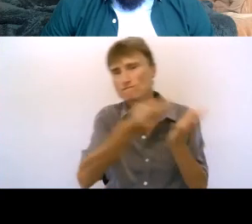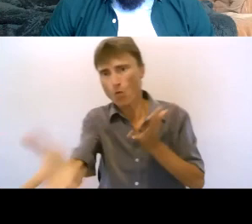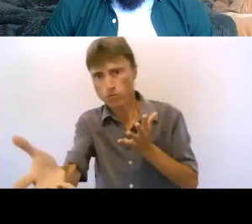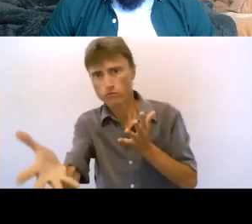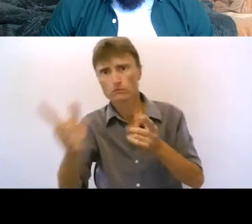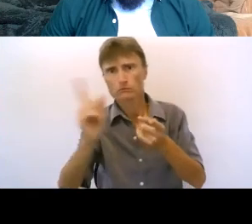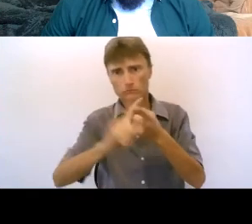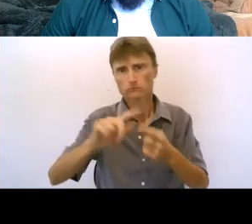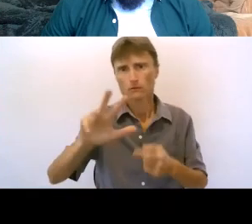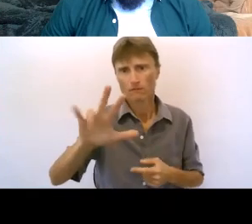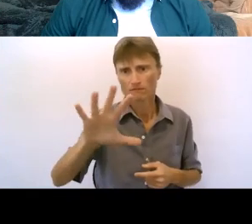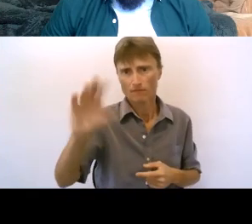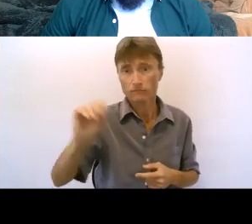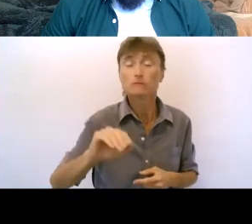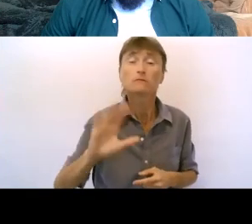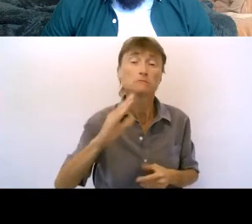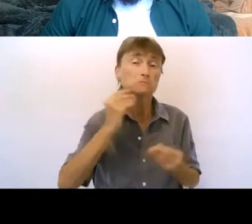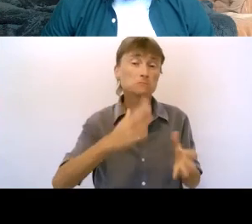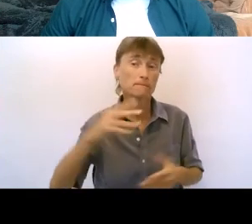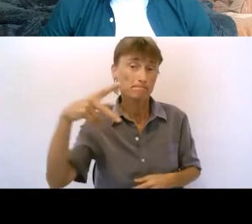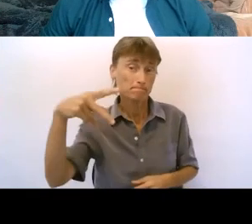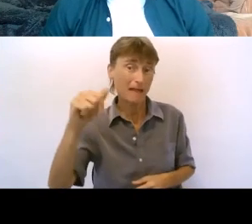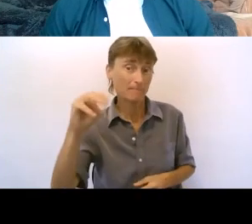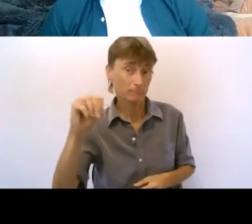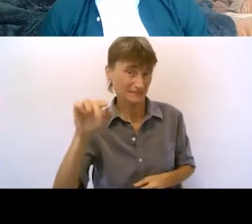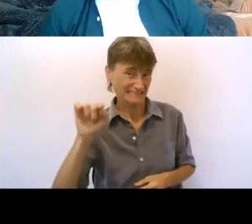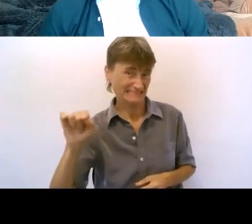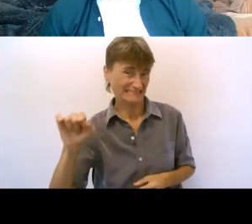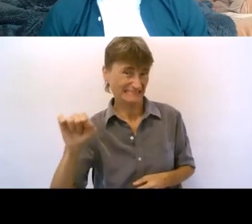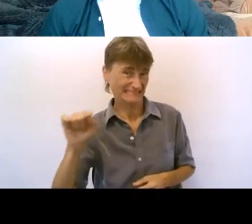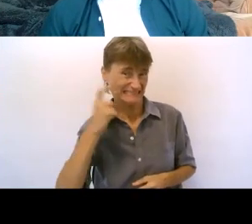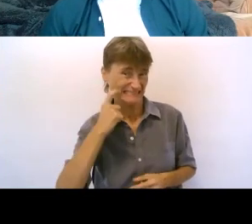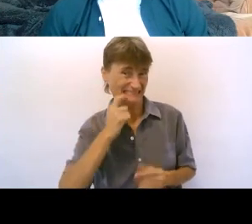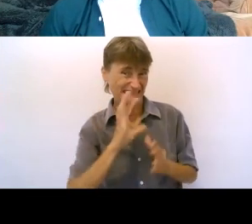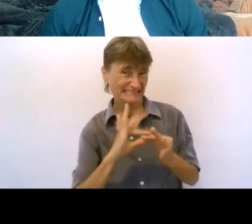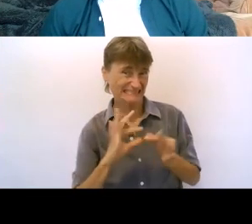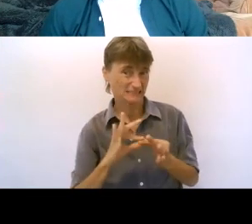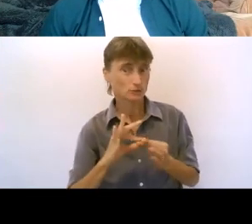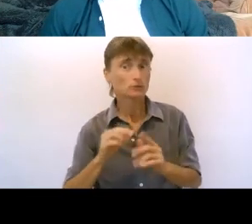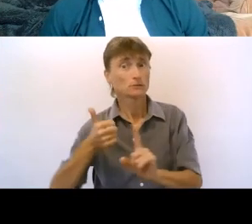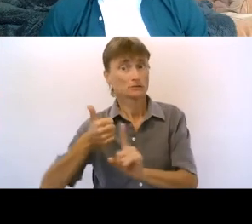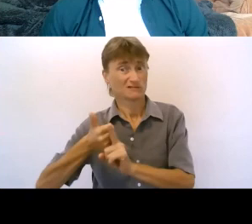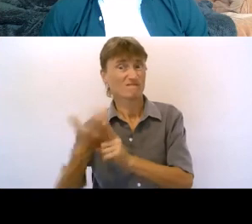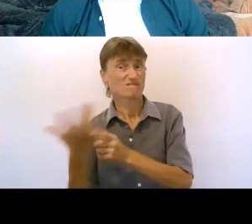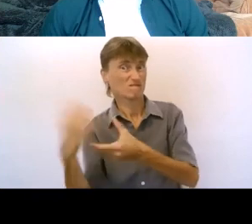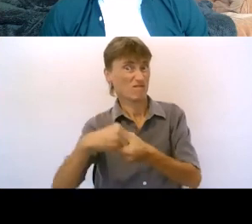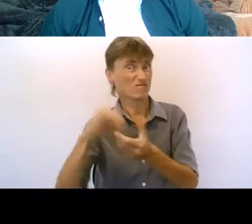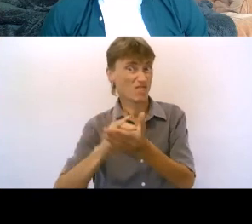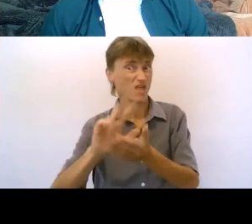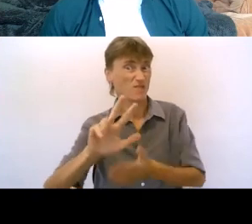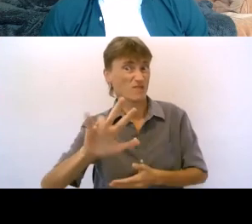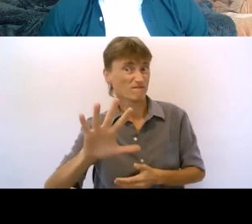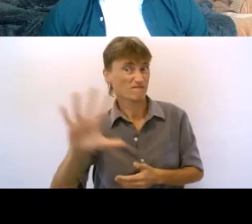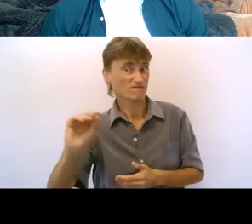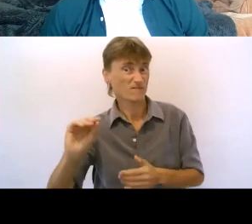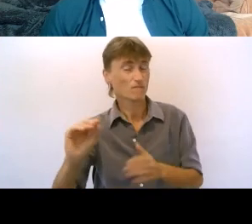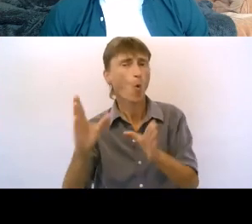but Pam is one of those organizers and we can perhaps connect any of you to any of the